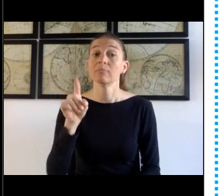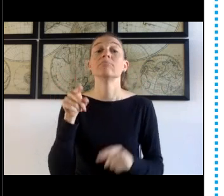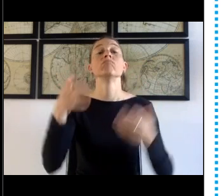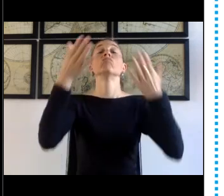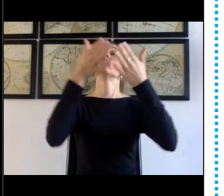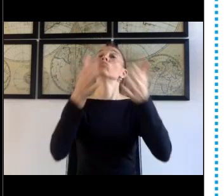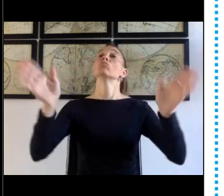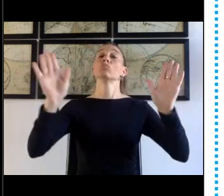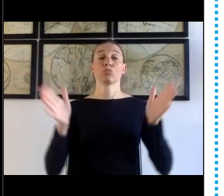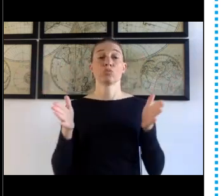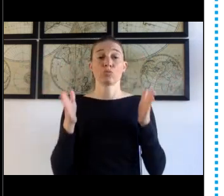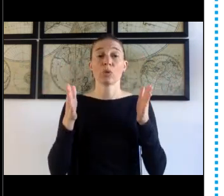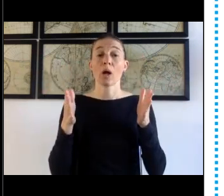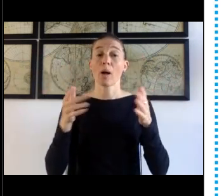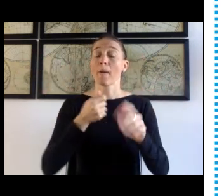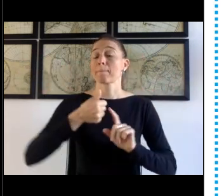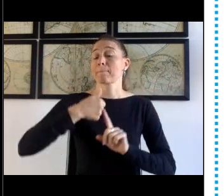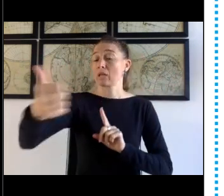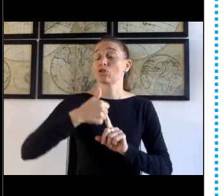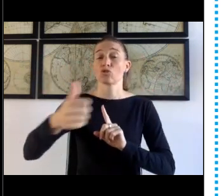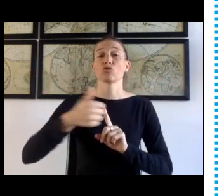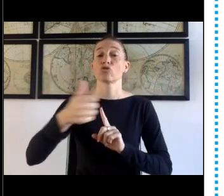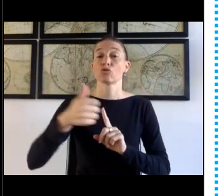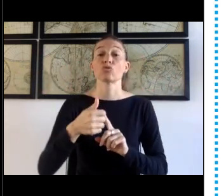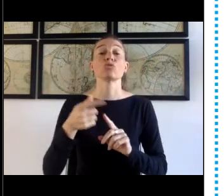of all passengers including passengers with disabilities.